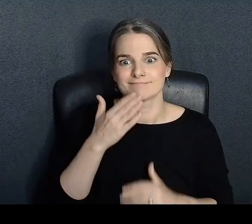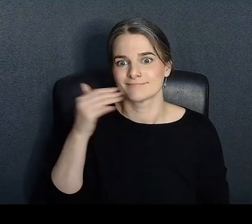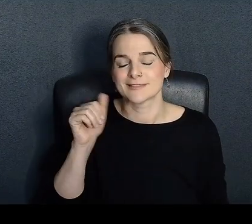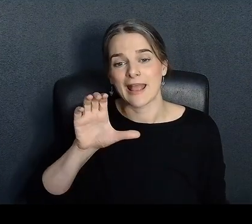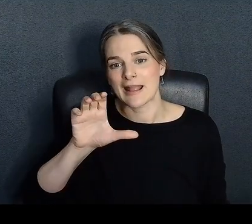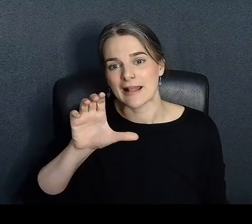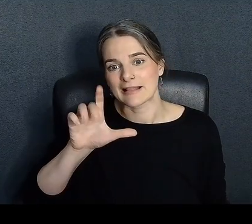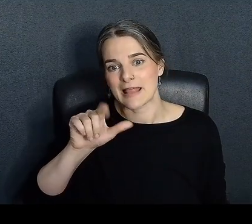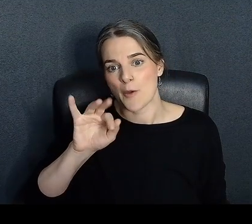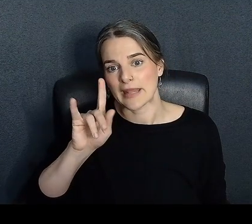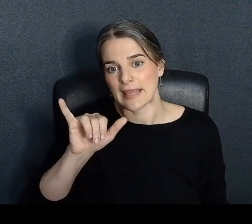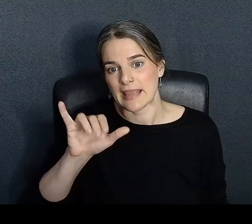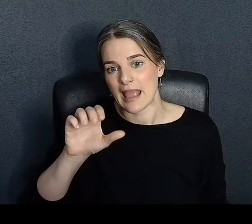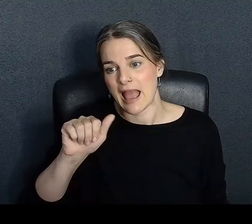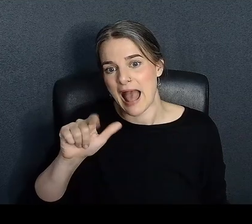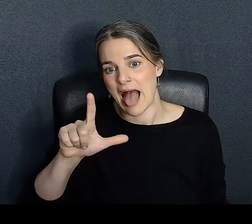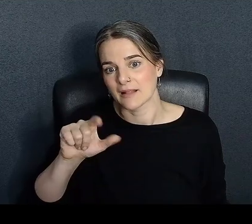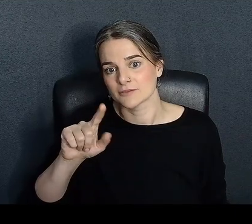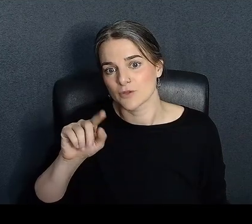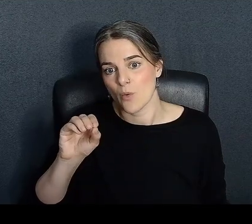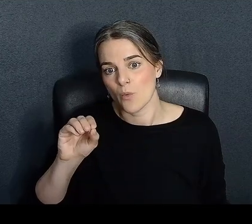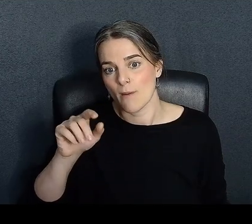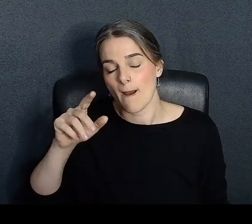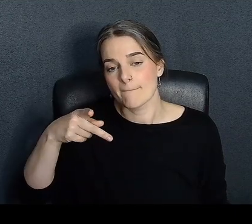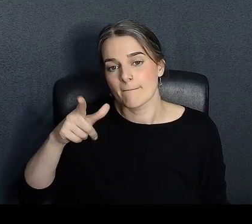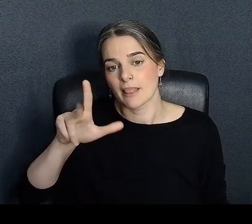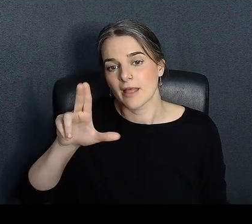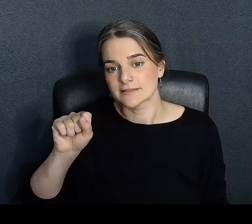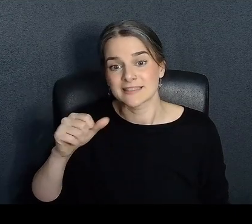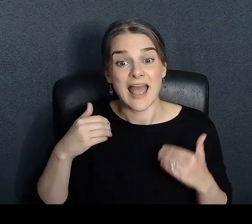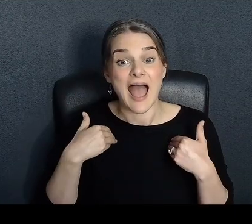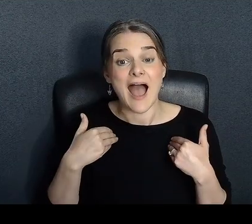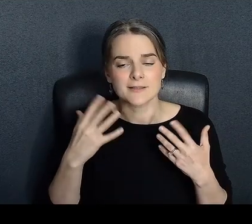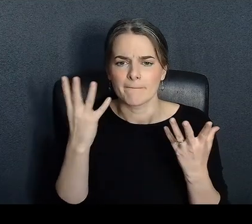It has a lovely volume wheel that you can adjust the ringer